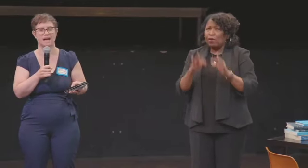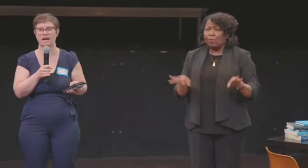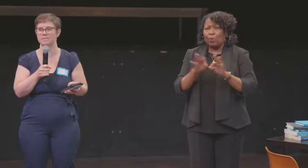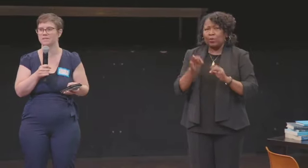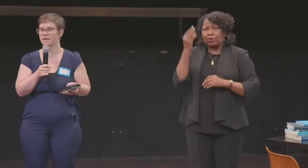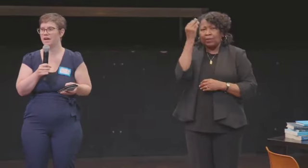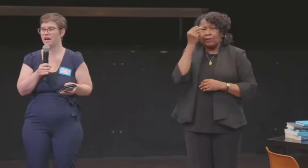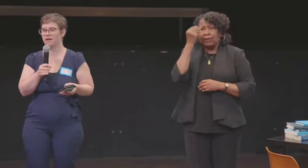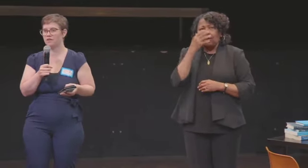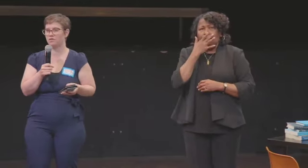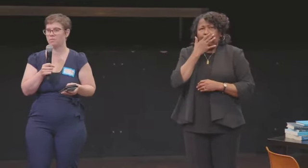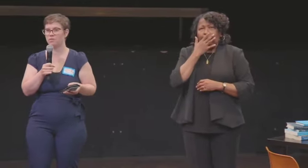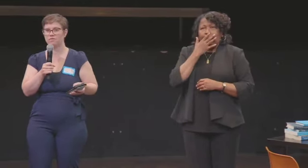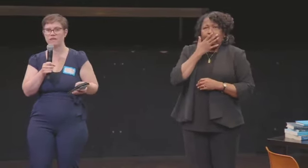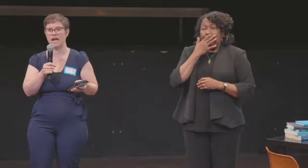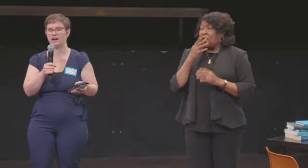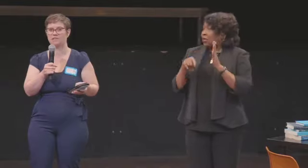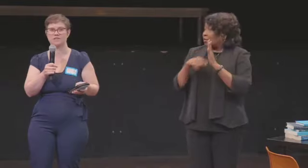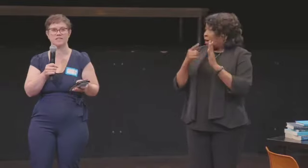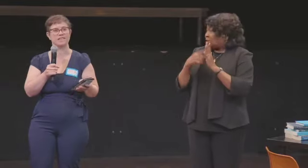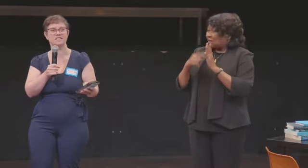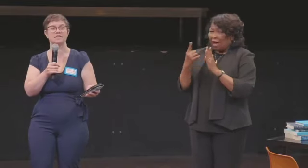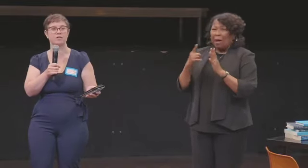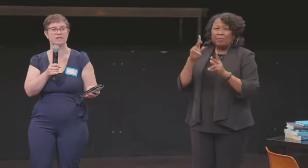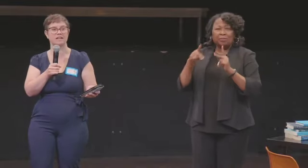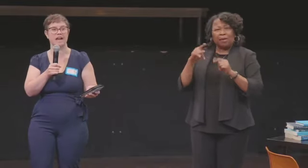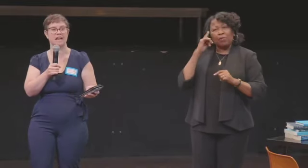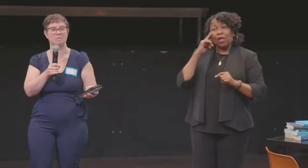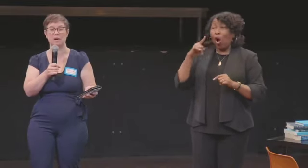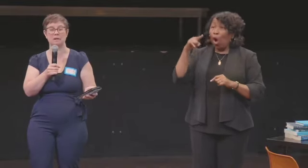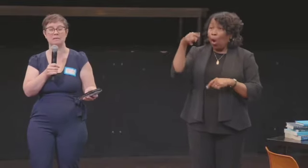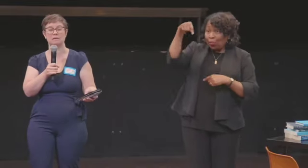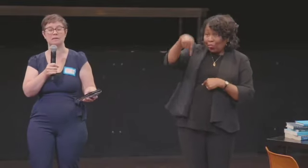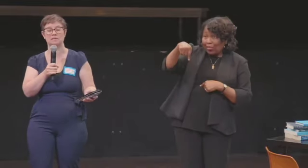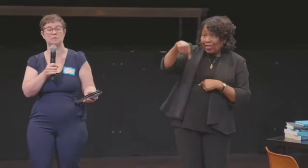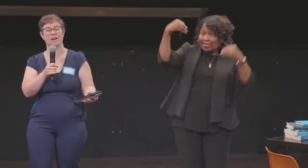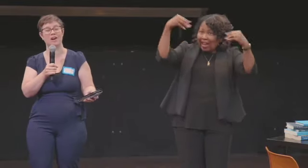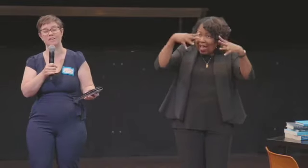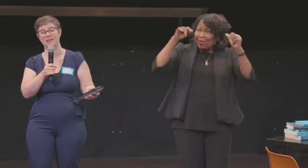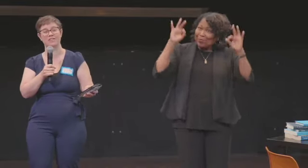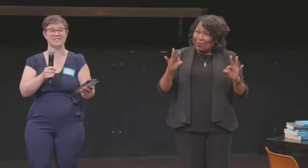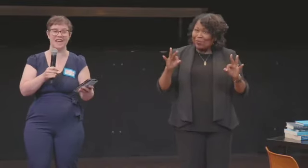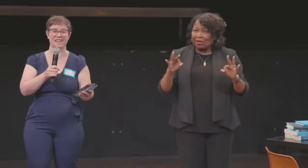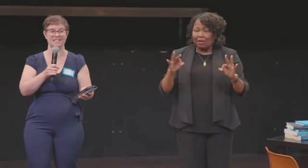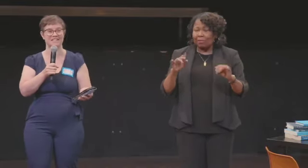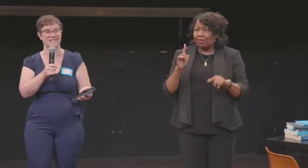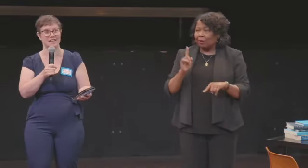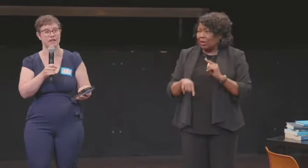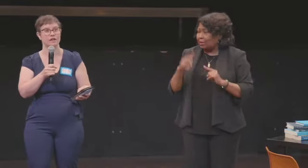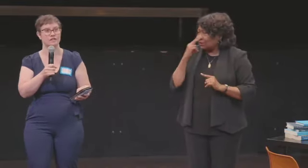Sometimes normal videographers think, "This is the perfect lighting" but it's really hard to understand and see,